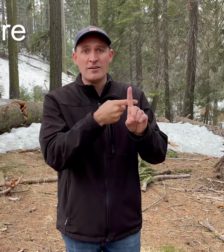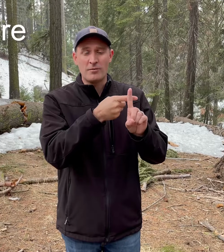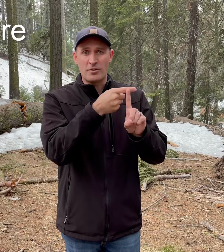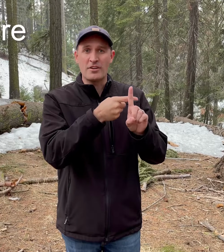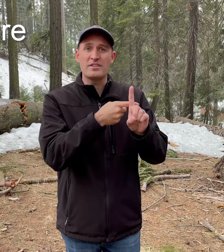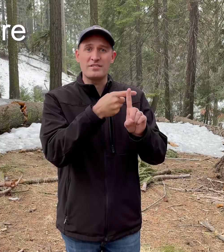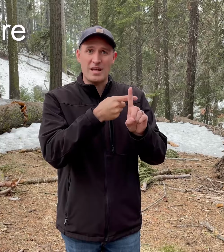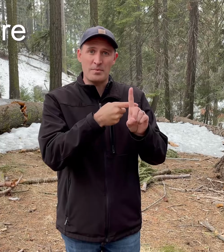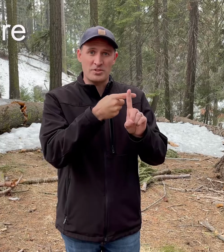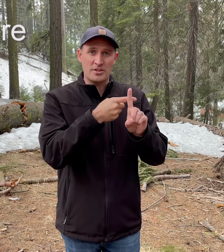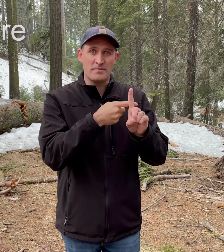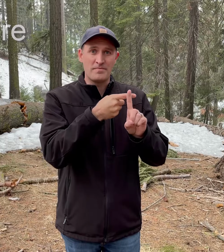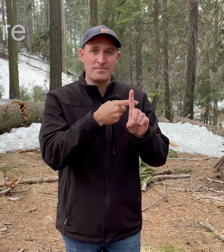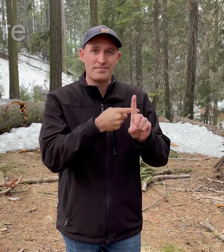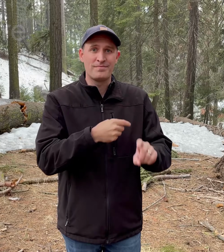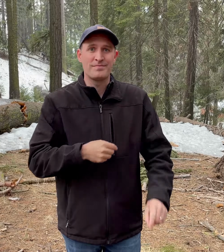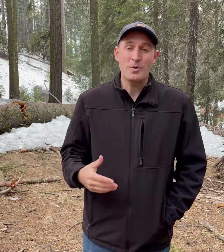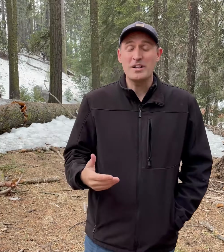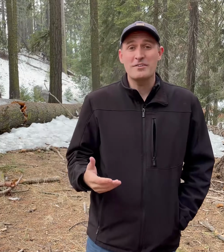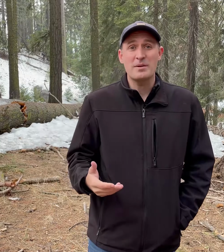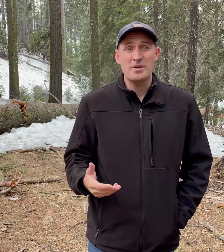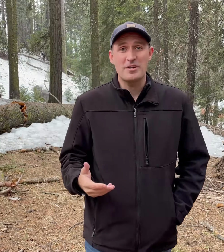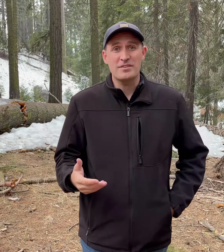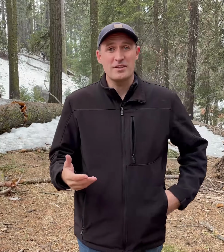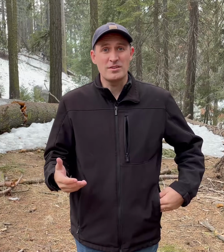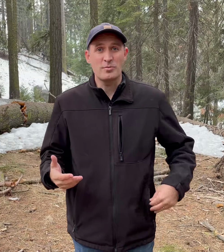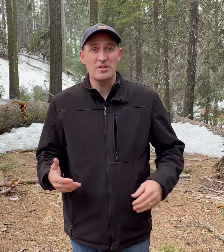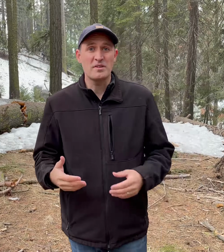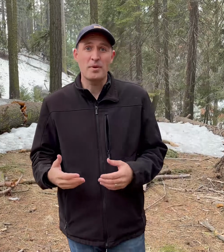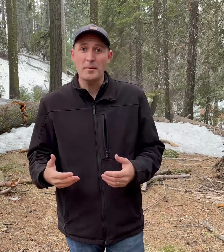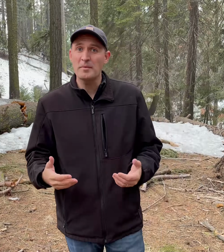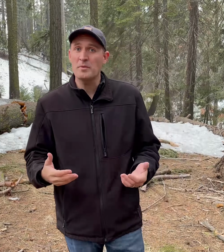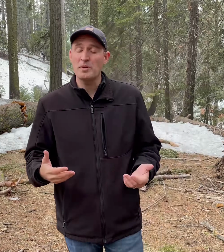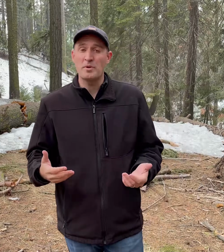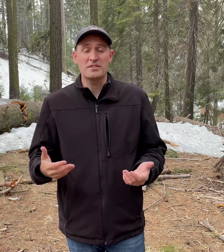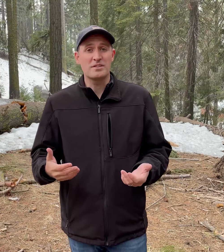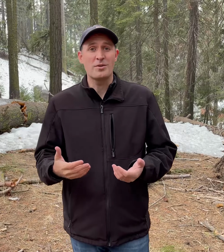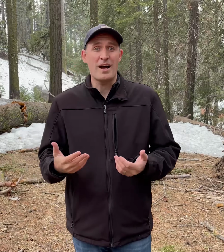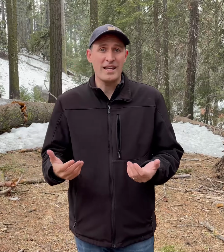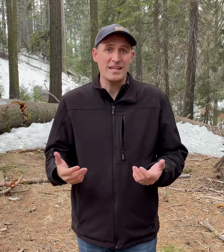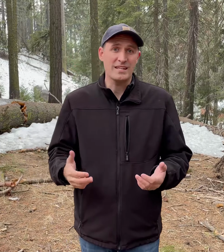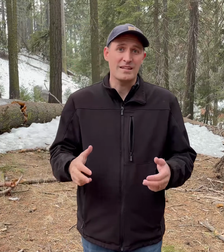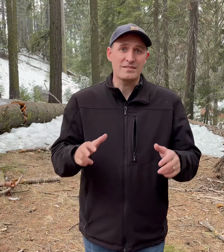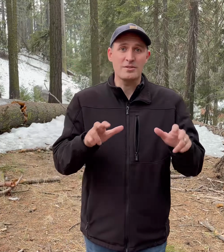for temperature while you're up here at the in the woods you probably will want to go hiking and so